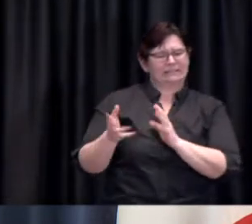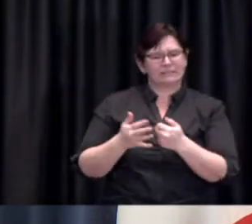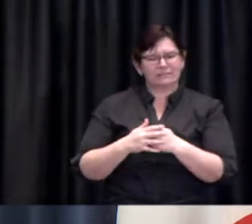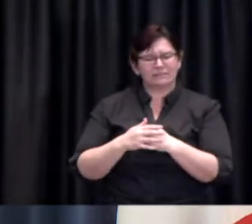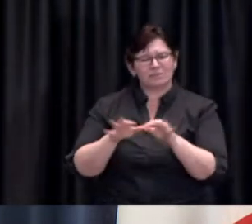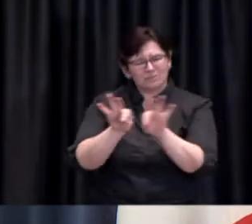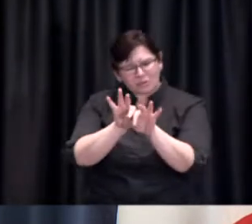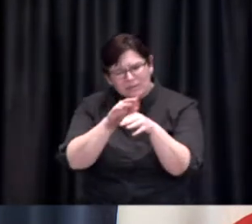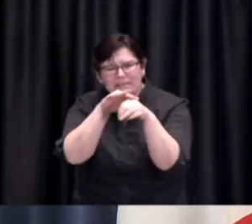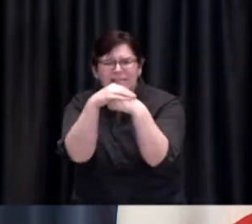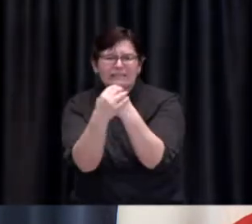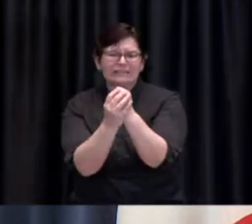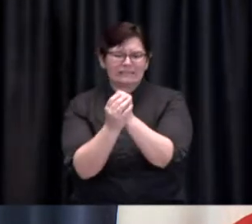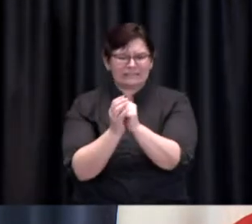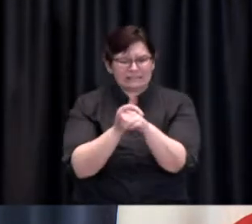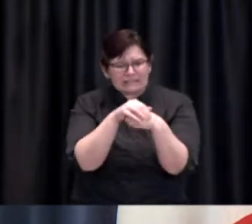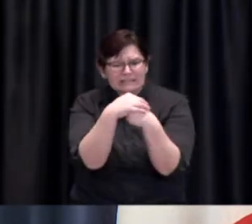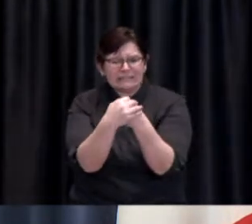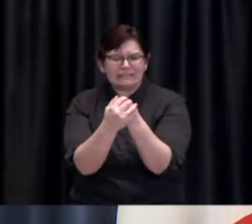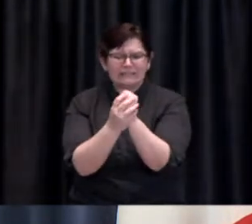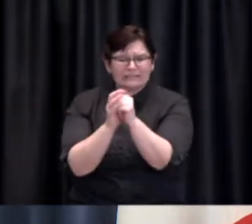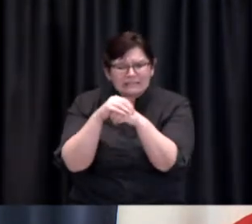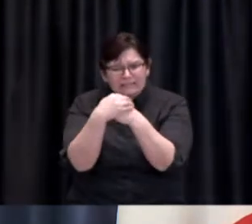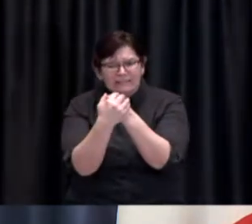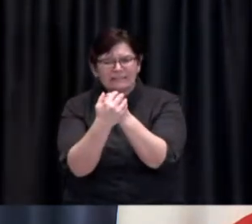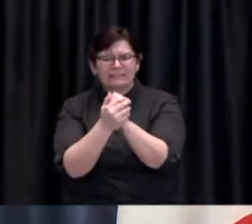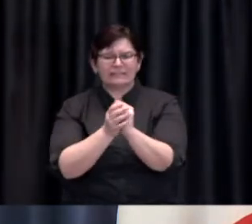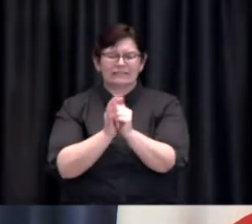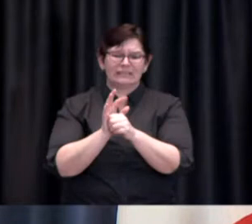The variants are something to be to worry about